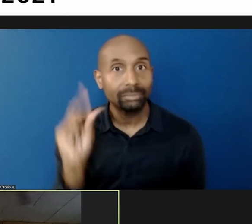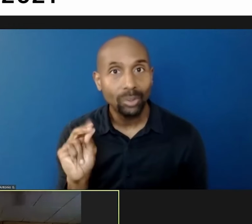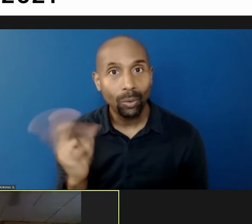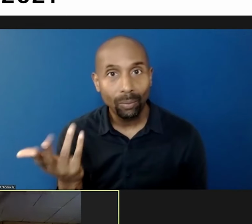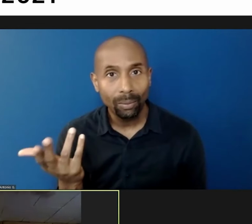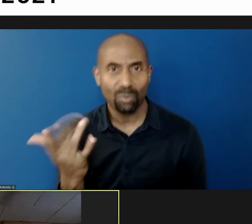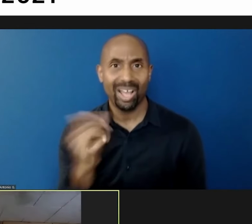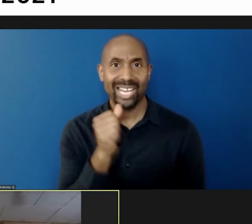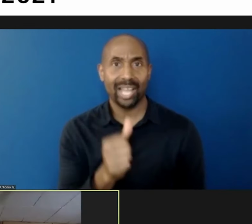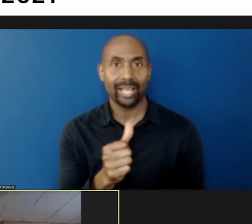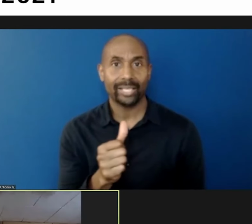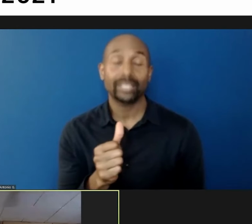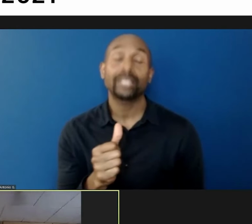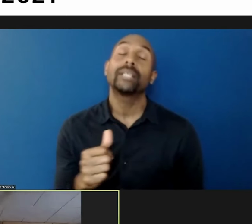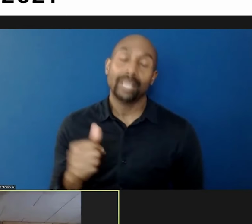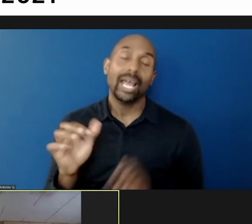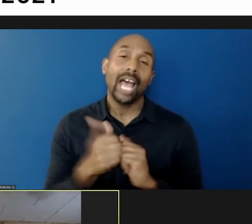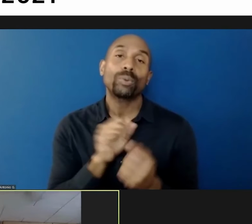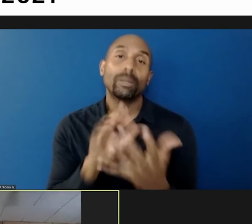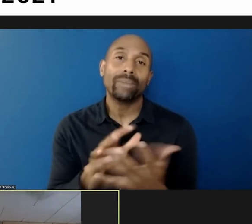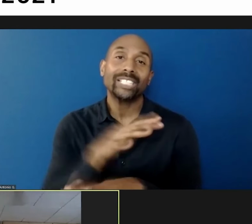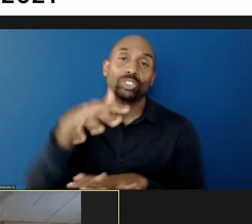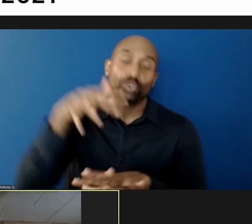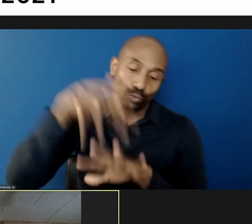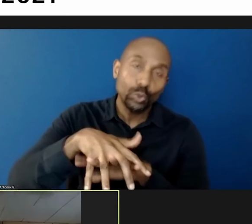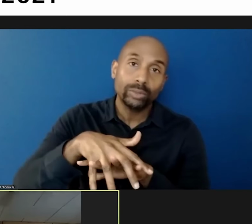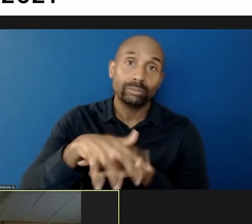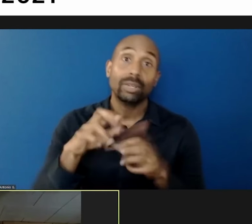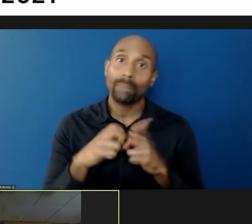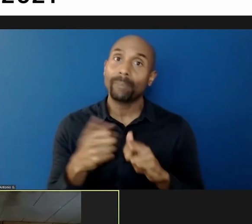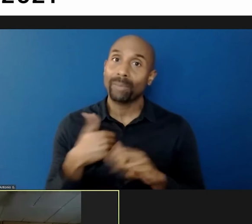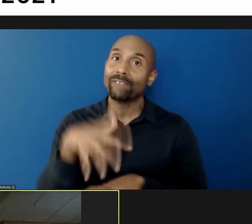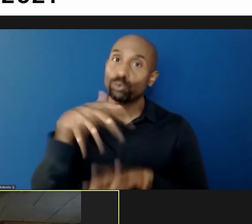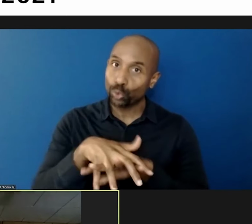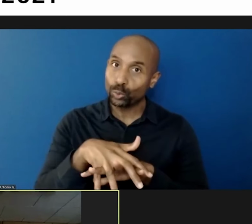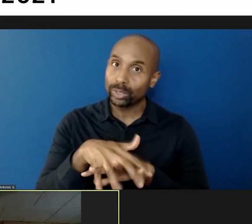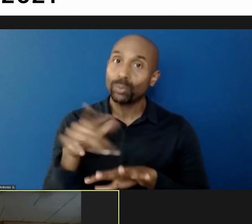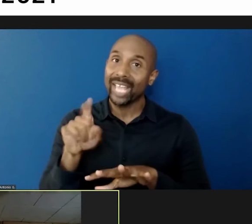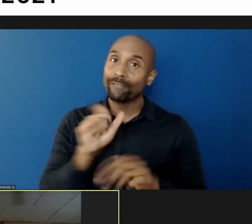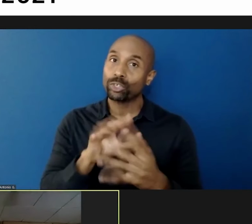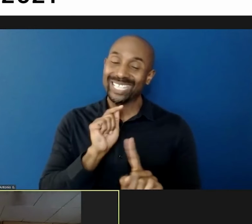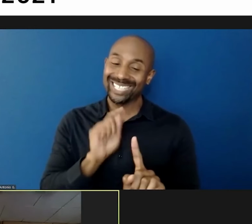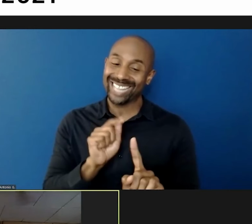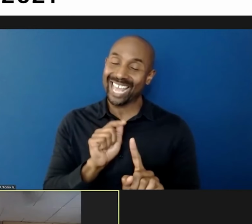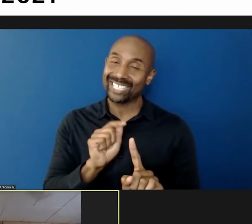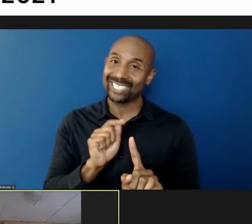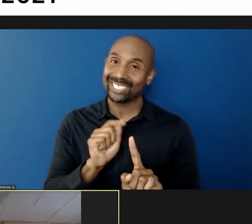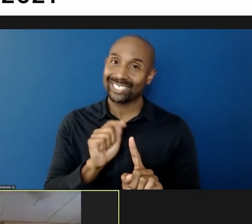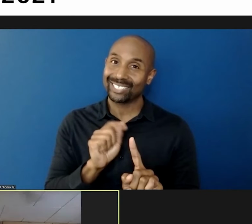roots of the problem now, the roots of the problem, very important is to make sure that